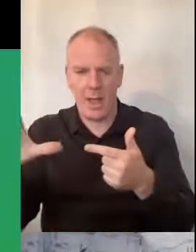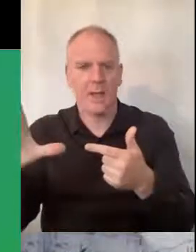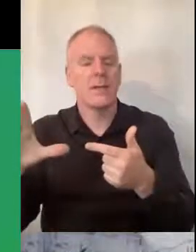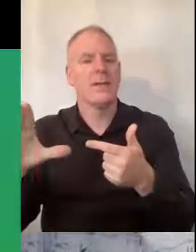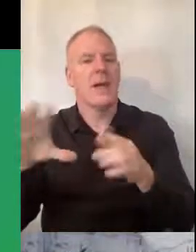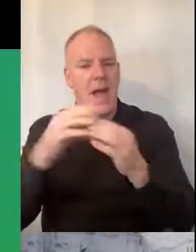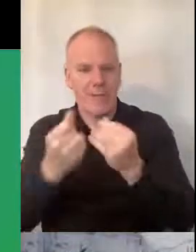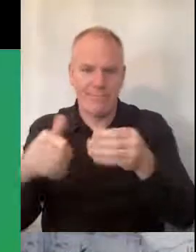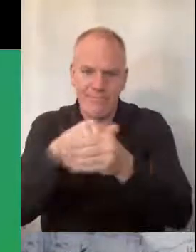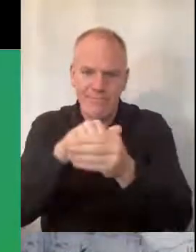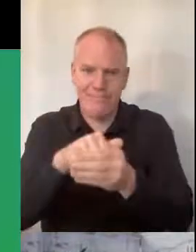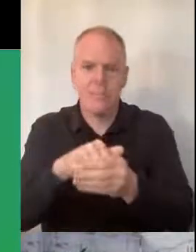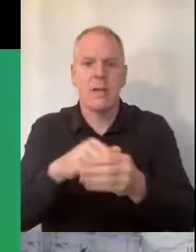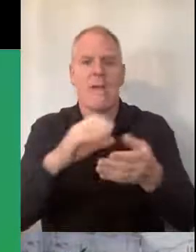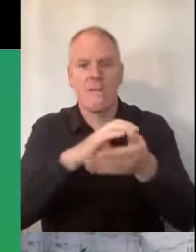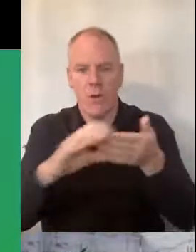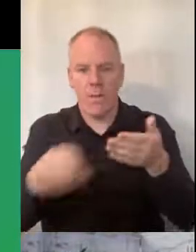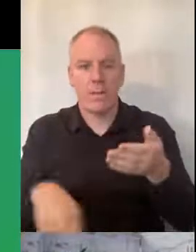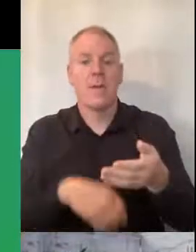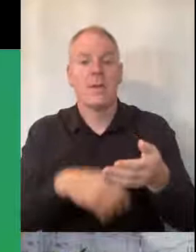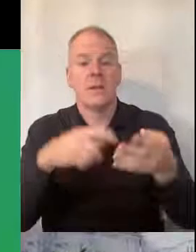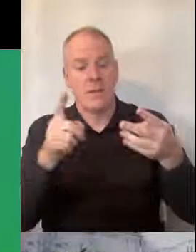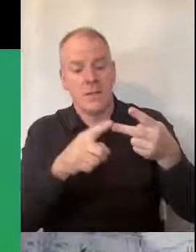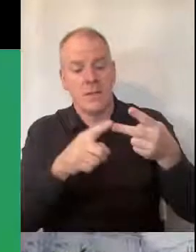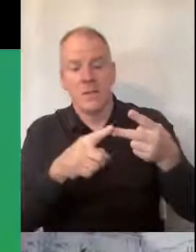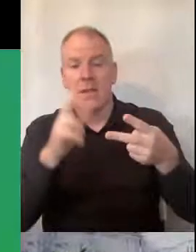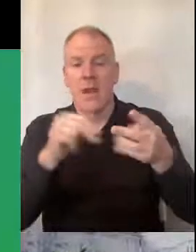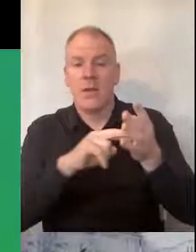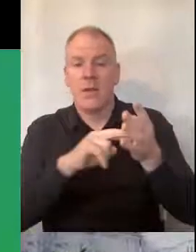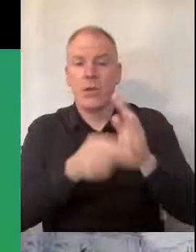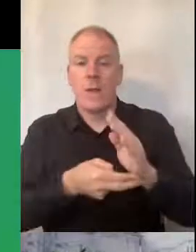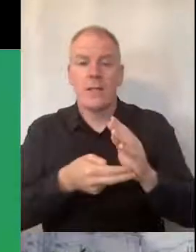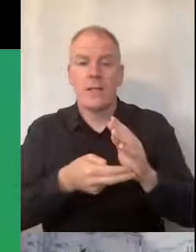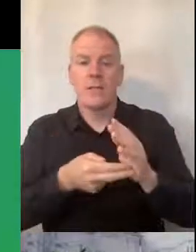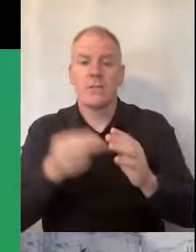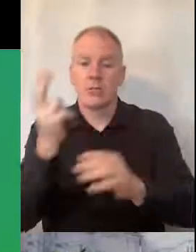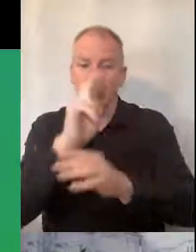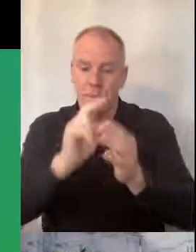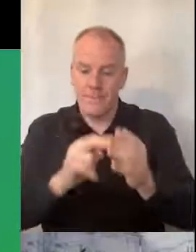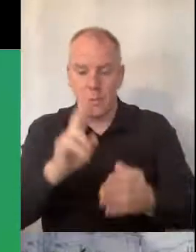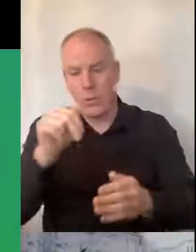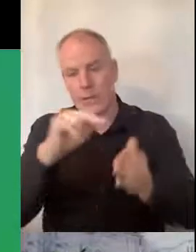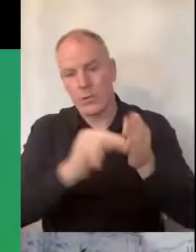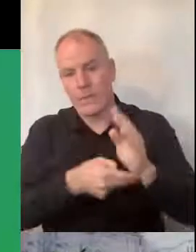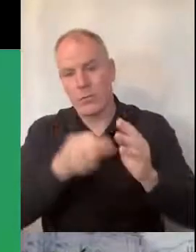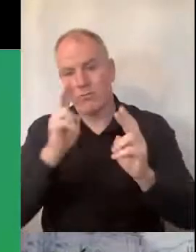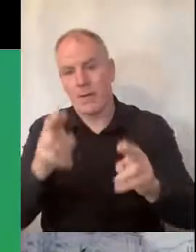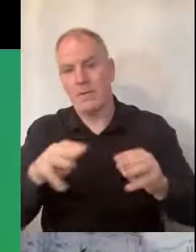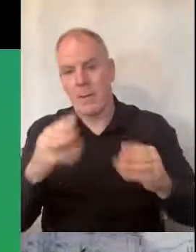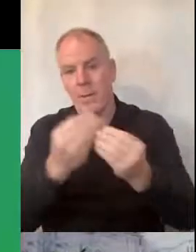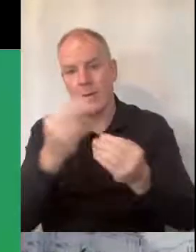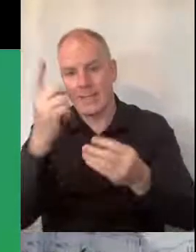Of course you have the UN Convention for the right of persons with disabilities. You have universal design.